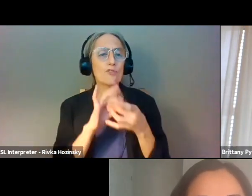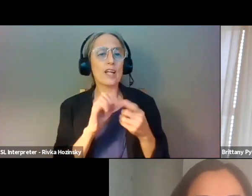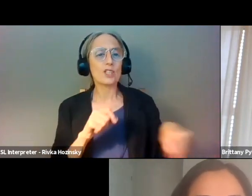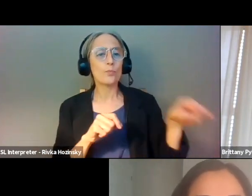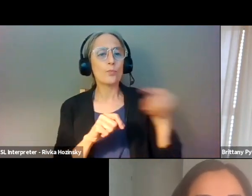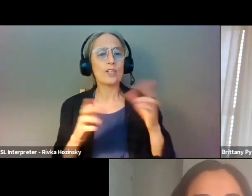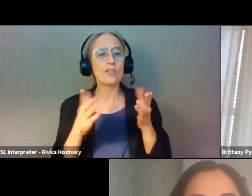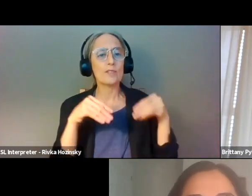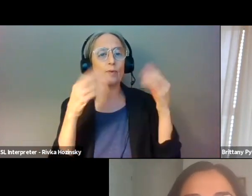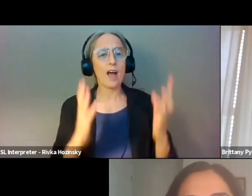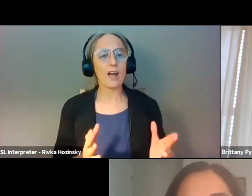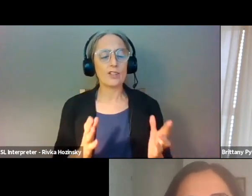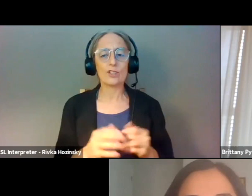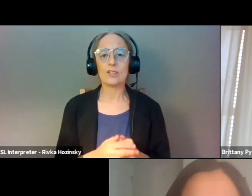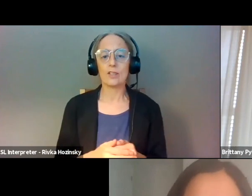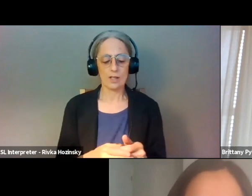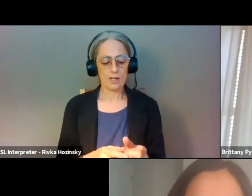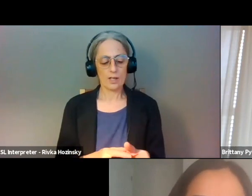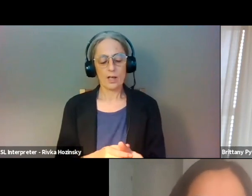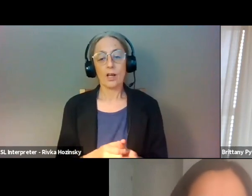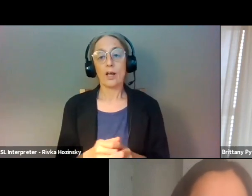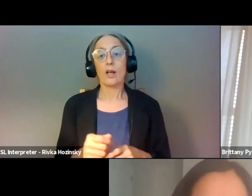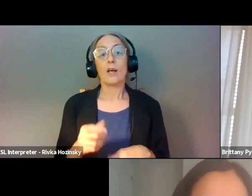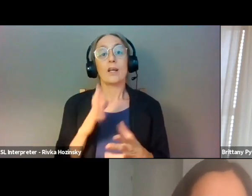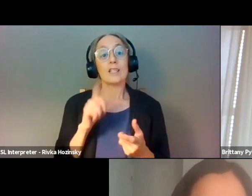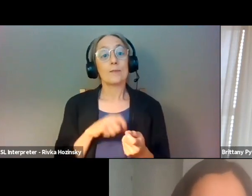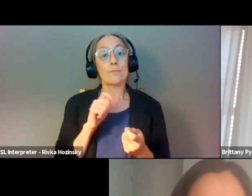In terms of having specific BIPOC representation,